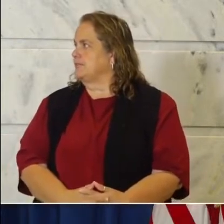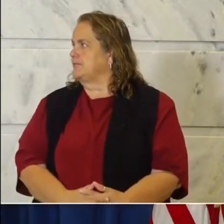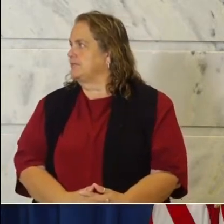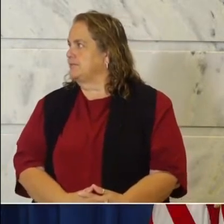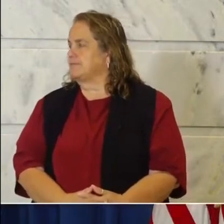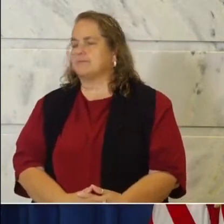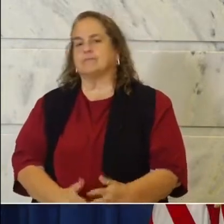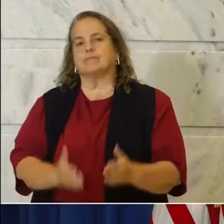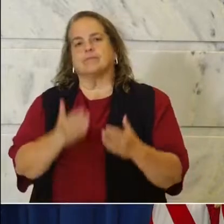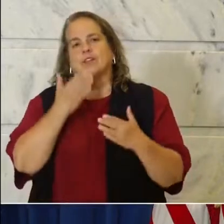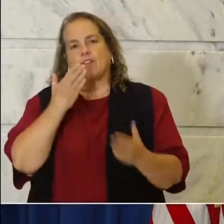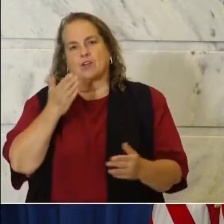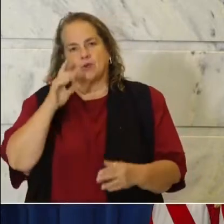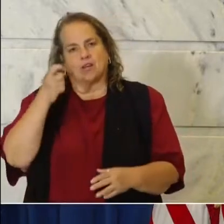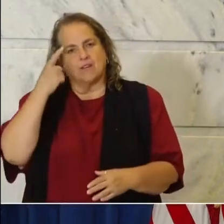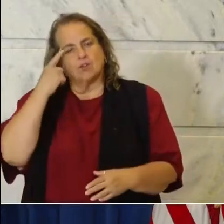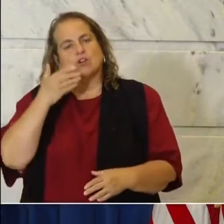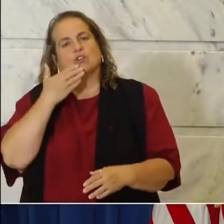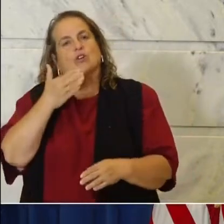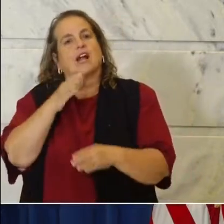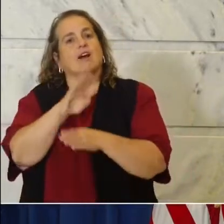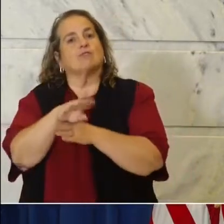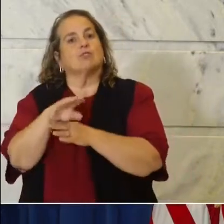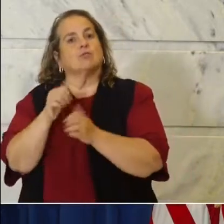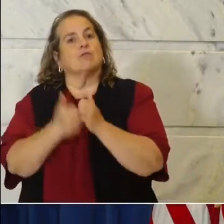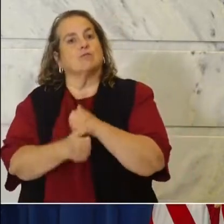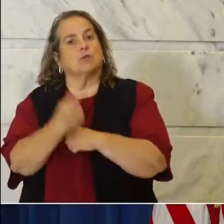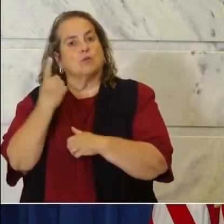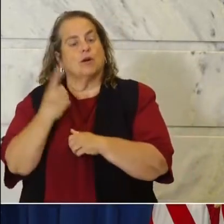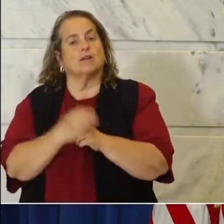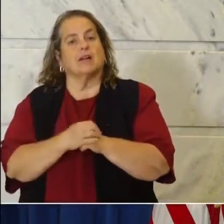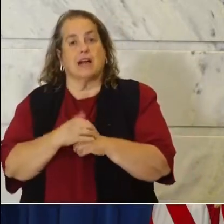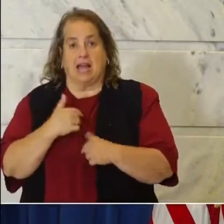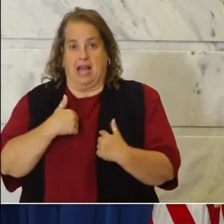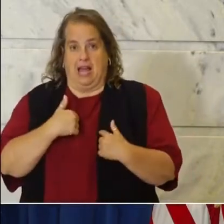Thank you, Governor. Get afternoon, everyone. I am going to remind people